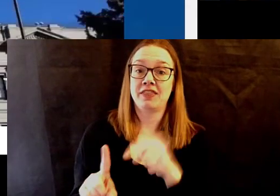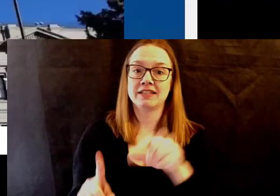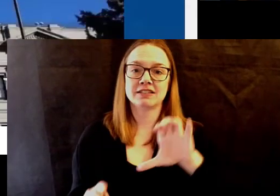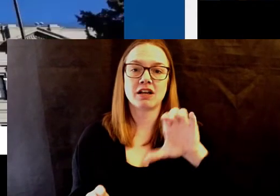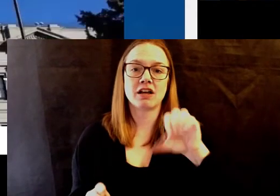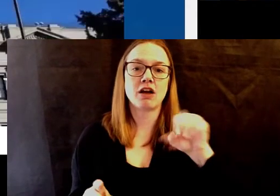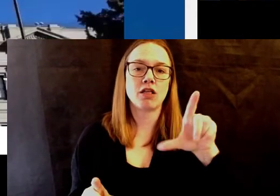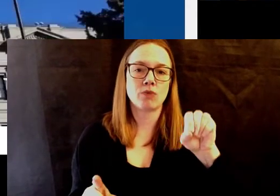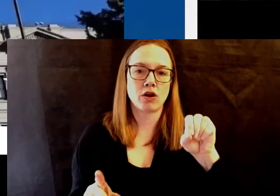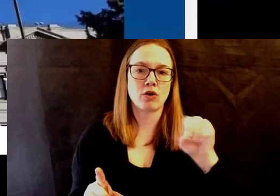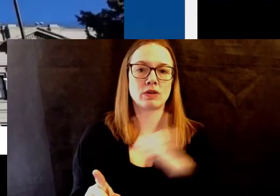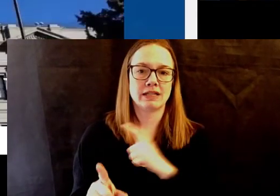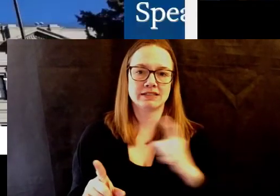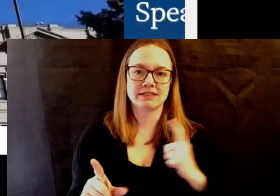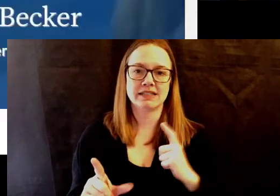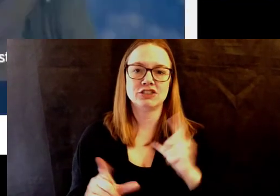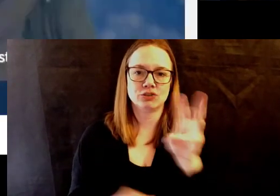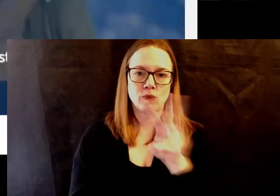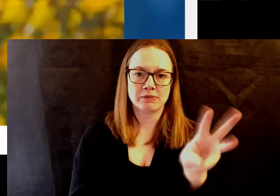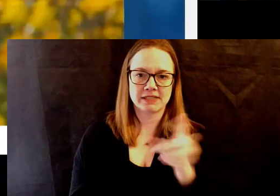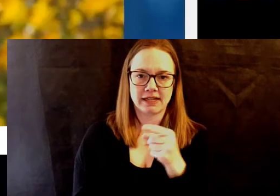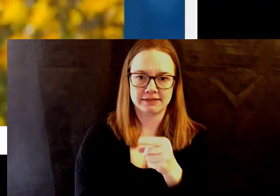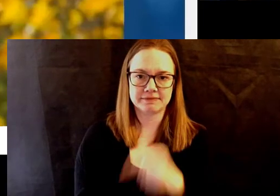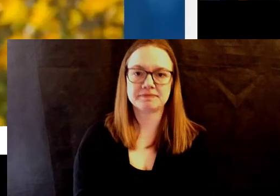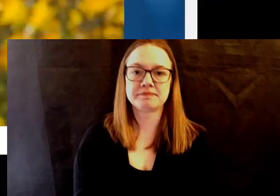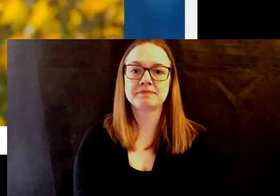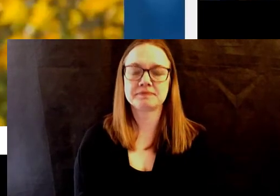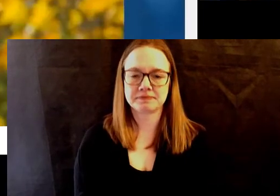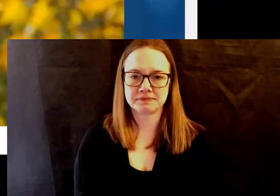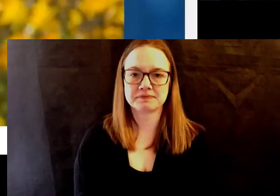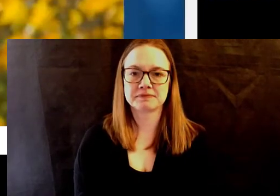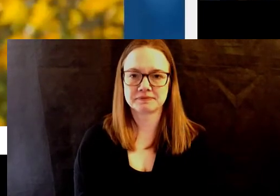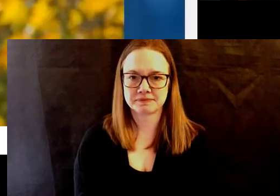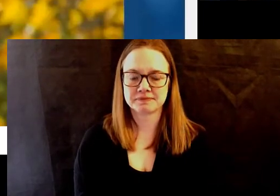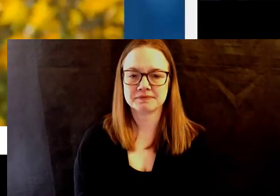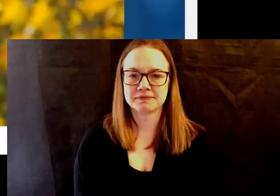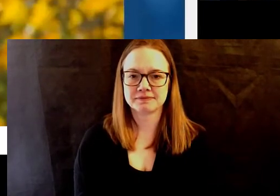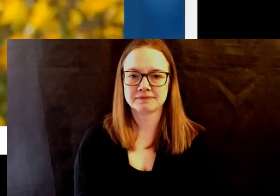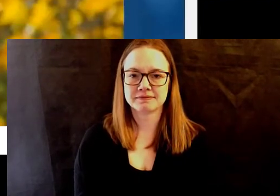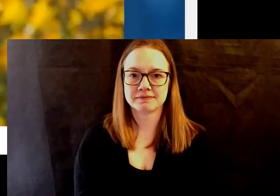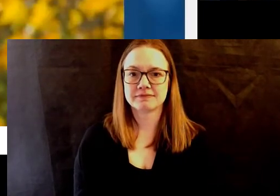to be familiar with on just tracking bills, getting involved.